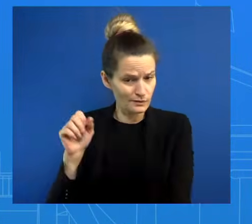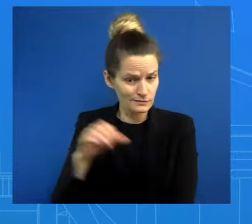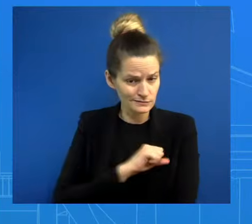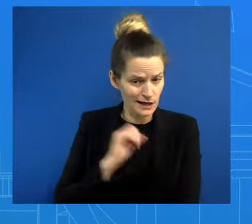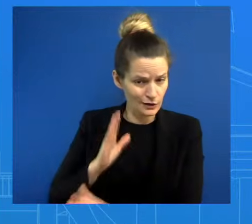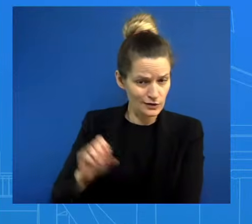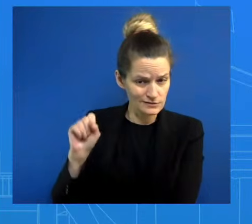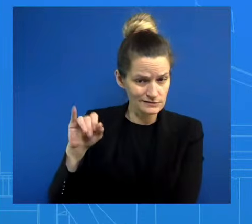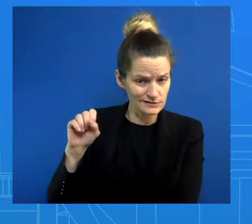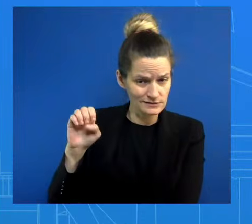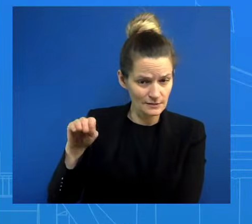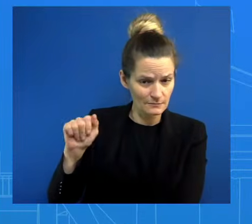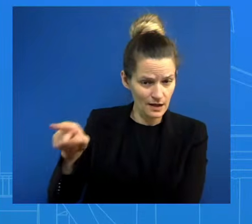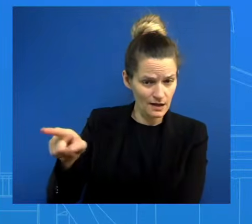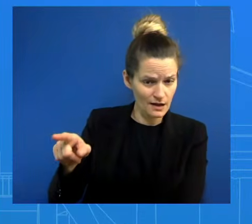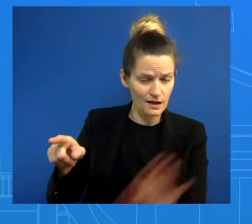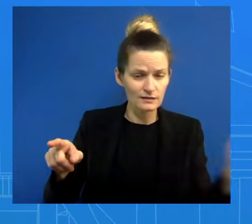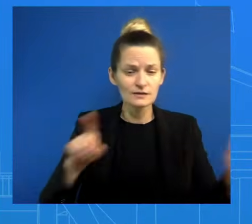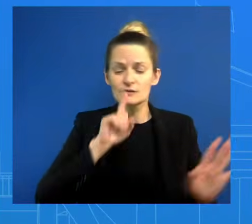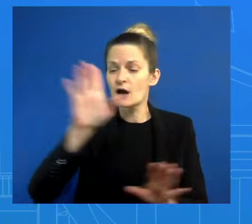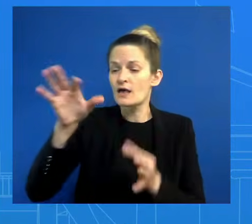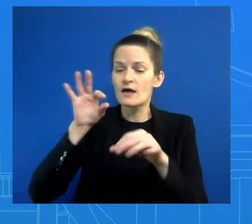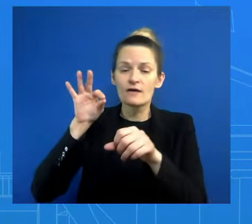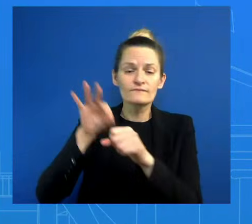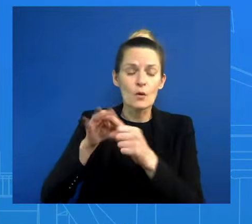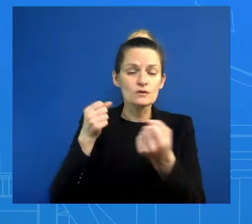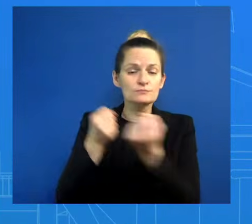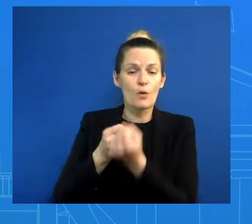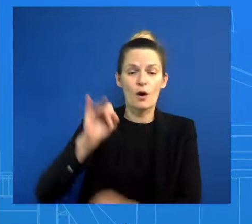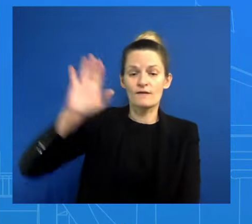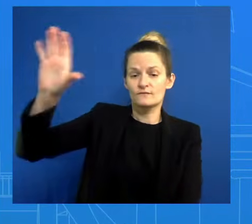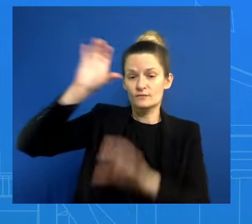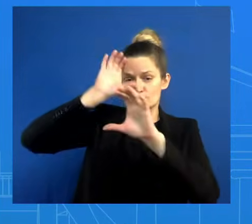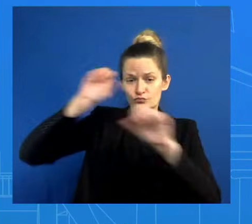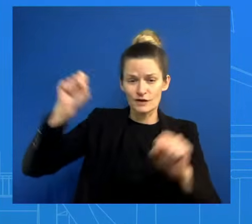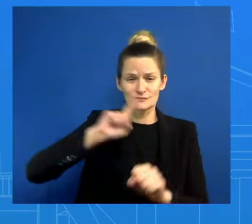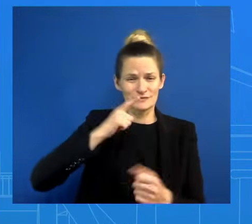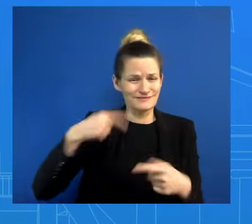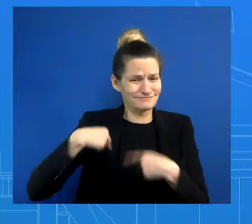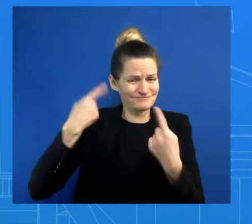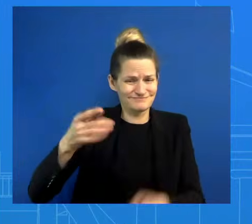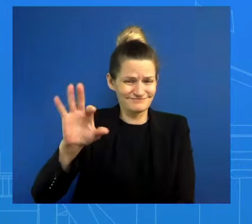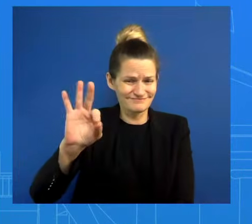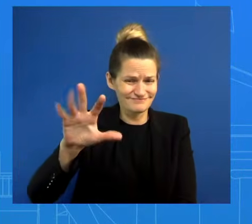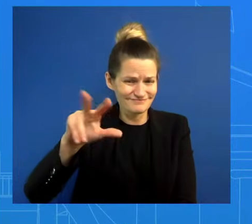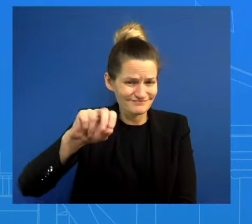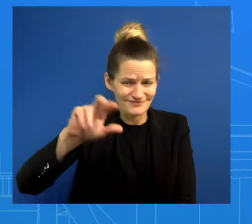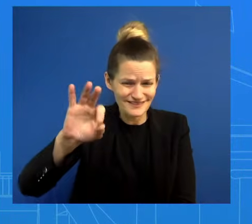on key, important, historic pieces of legislation. And I listed them out earlier.